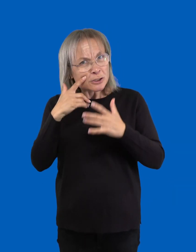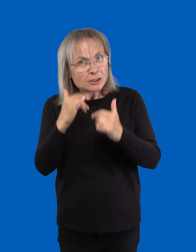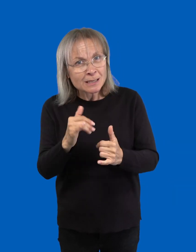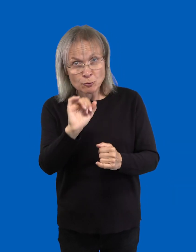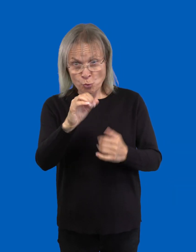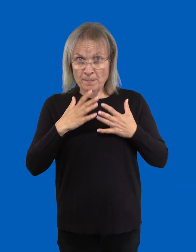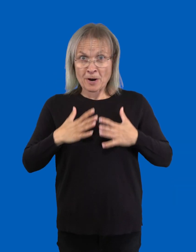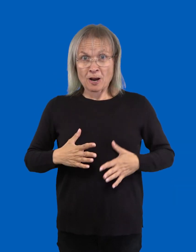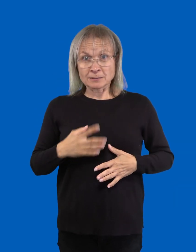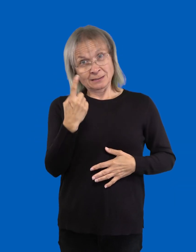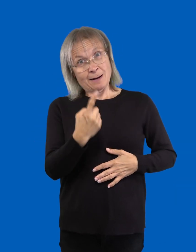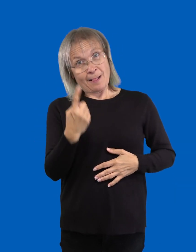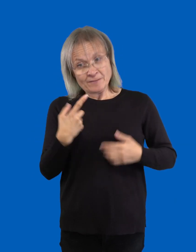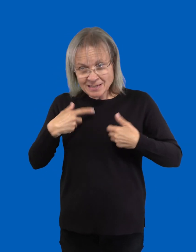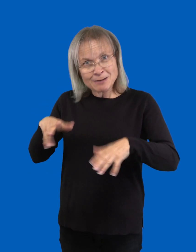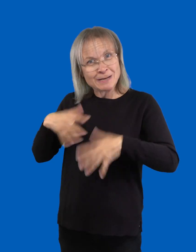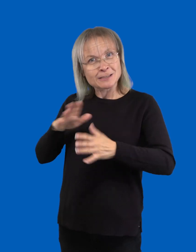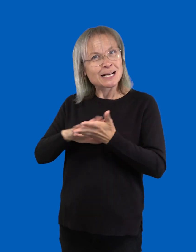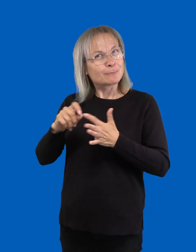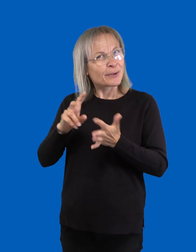This is to check that your body has got rid of the HPV.